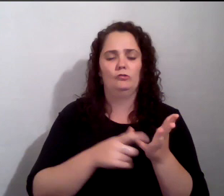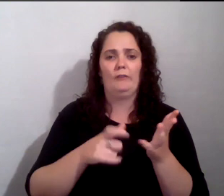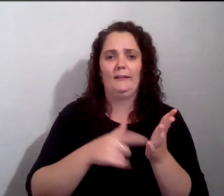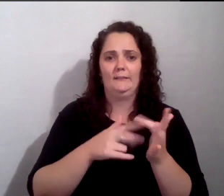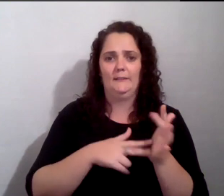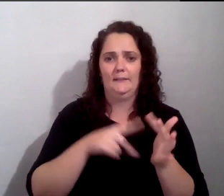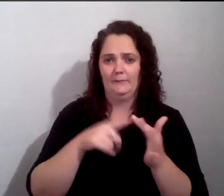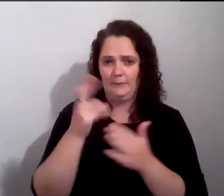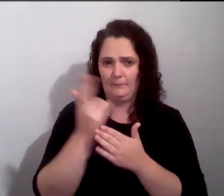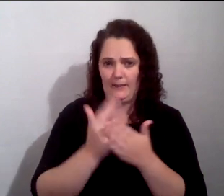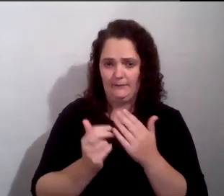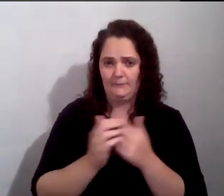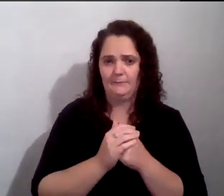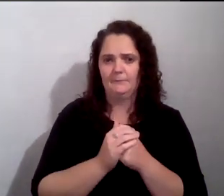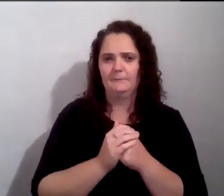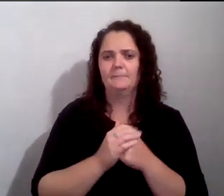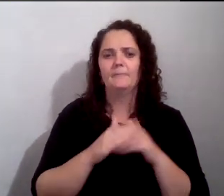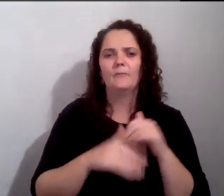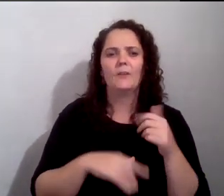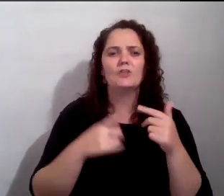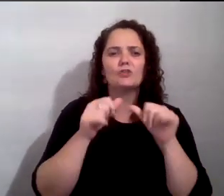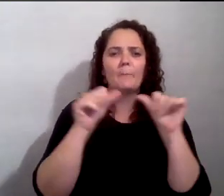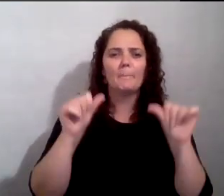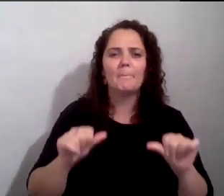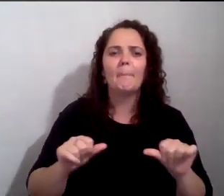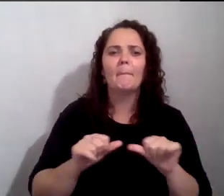Crowleys are with the shapes and planes